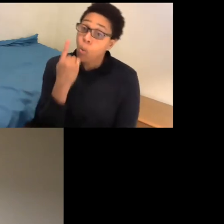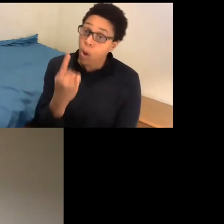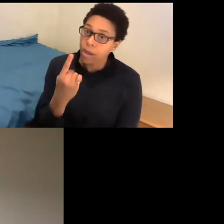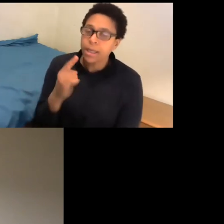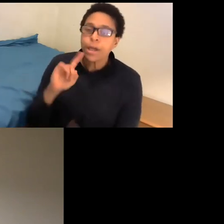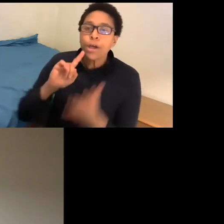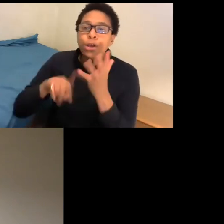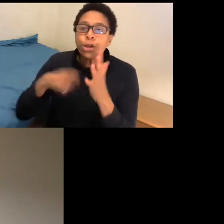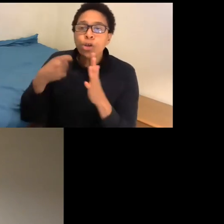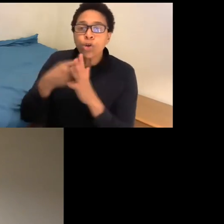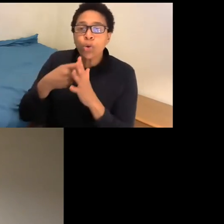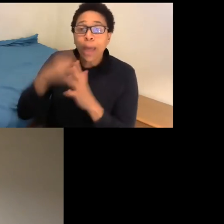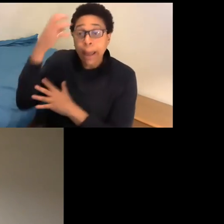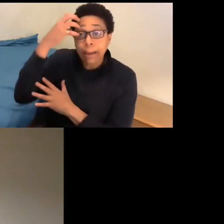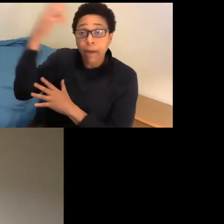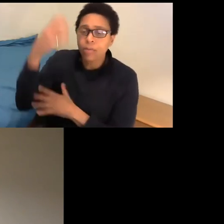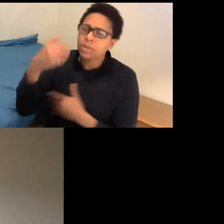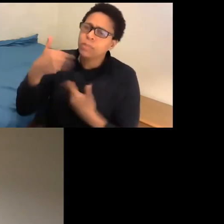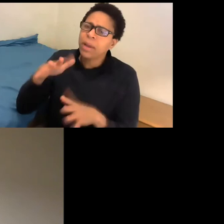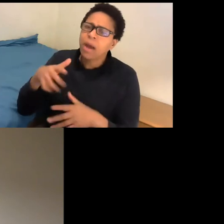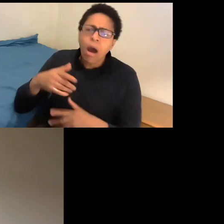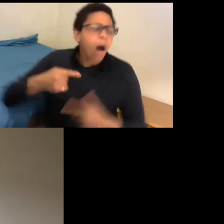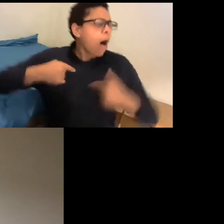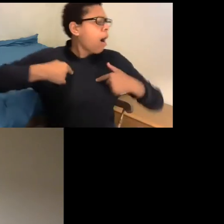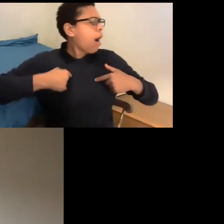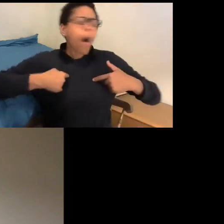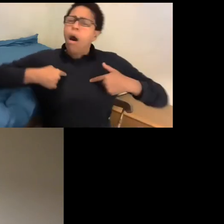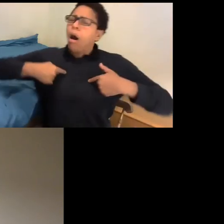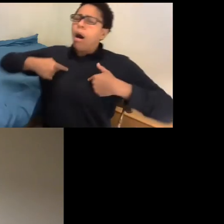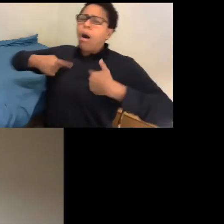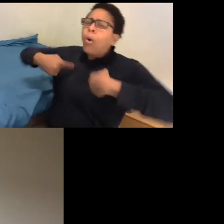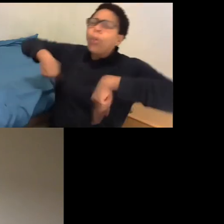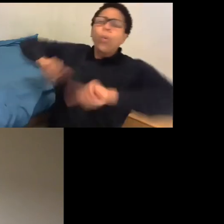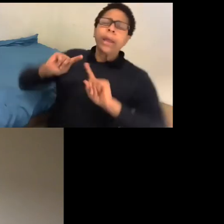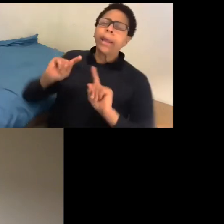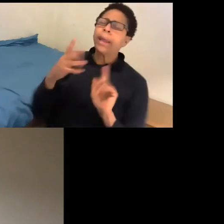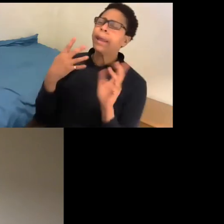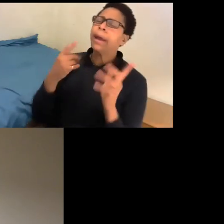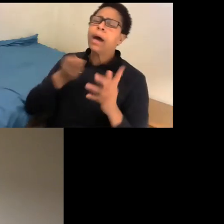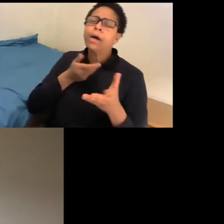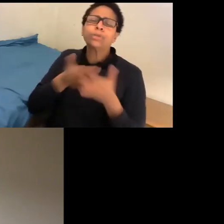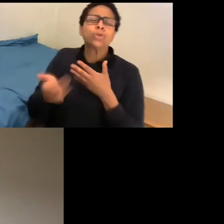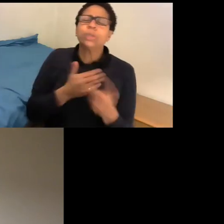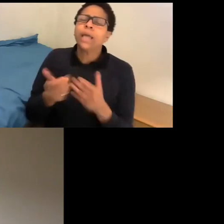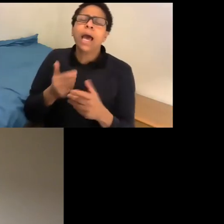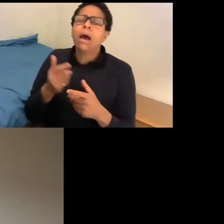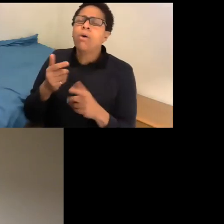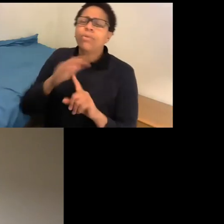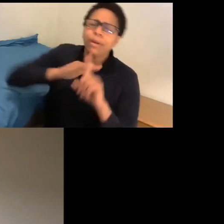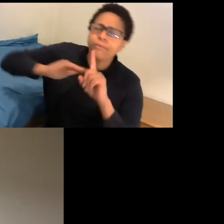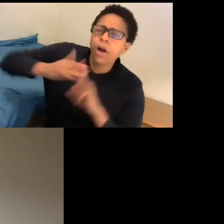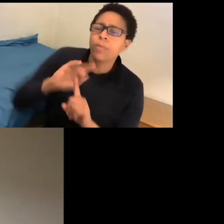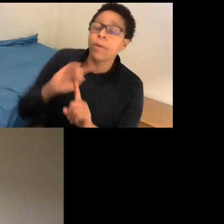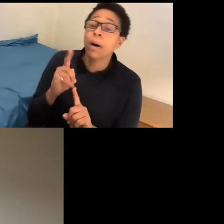greenwashing of its climate policies, it always says that it's doing really wonderful stuff. But then when you dig a